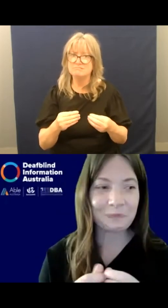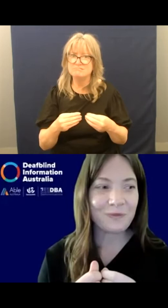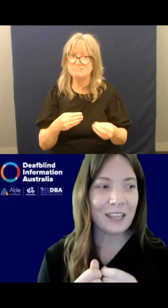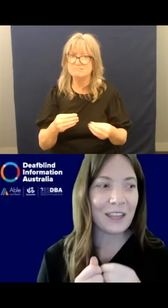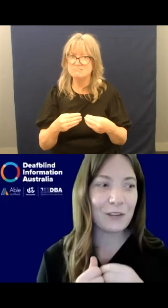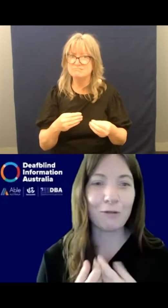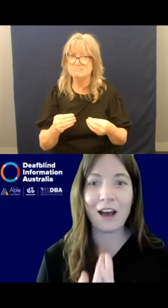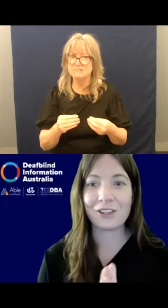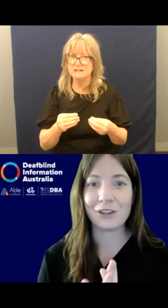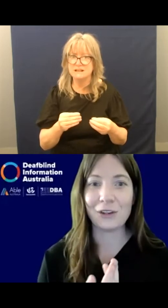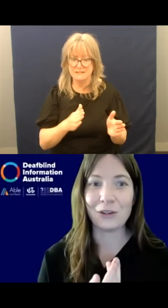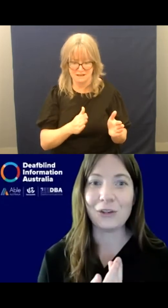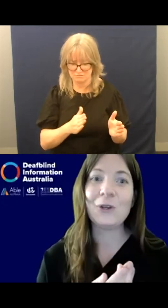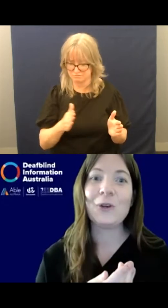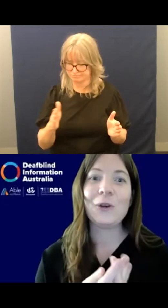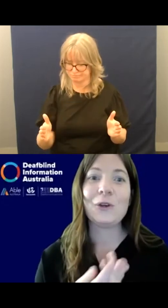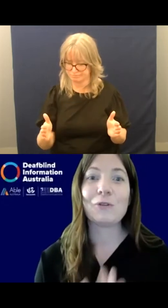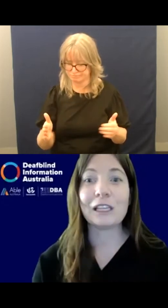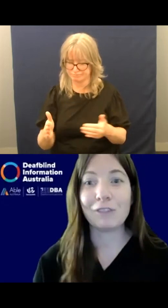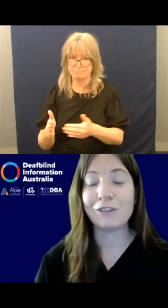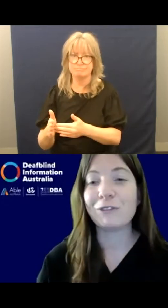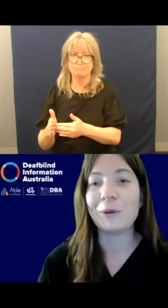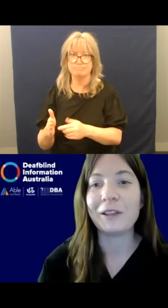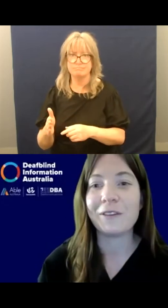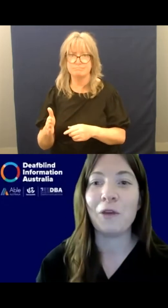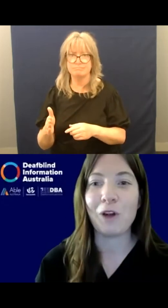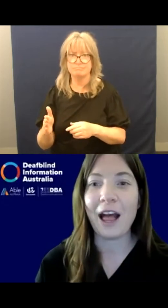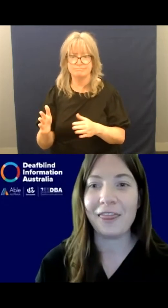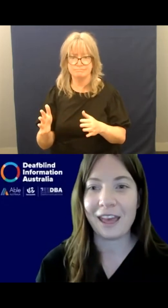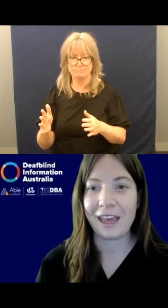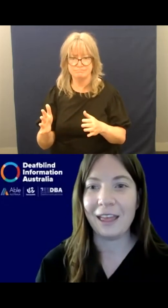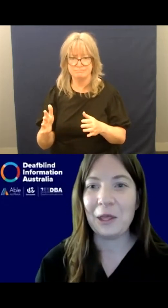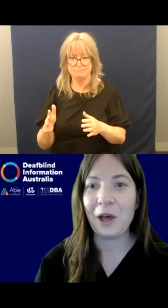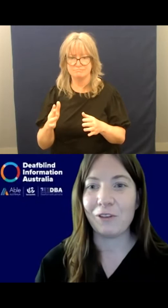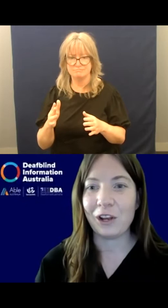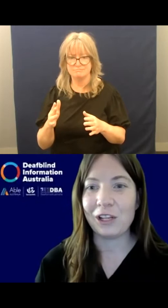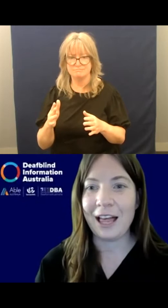And then on to your really, really fluid materials. On the right there I’ve got a client